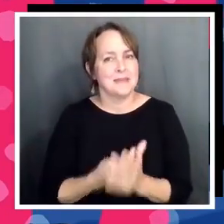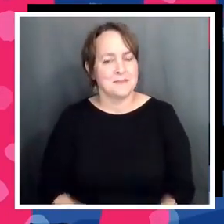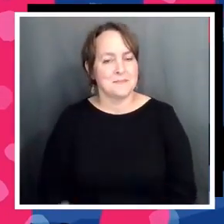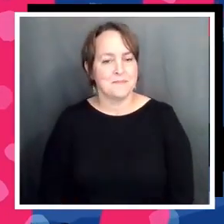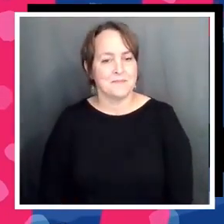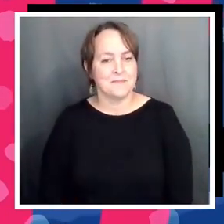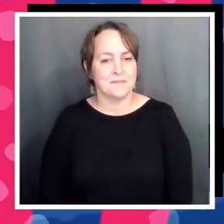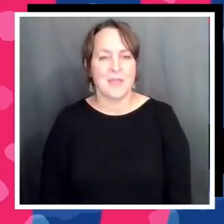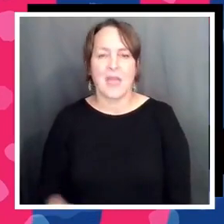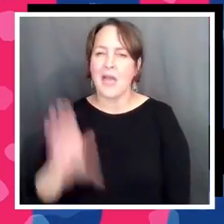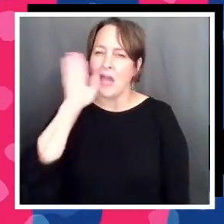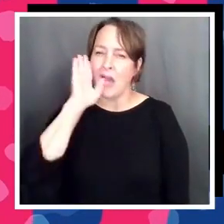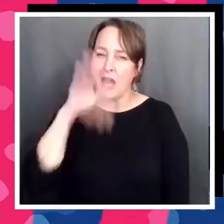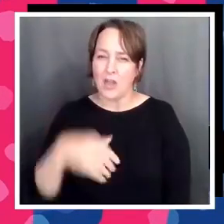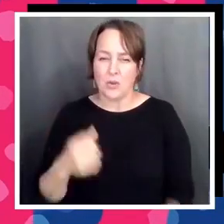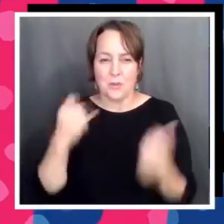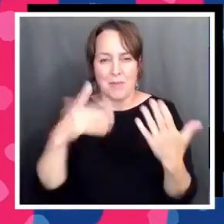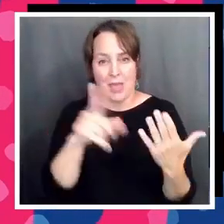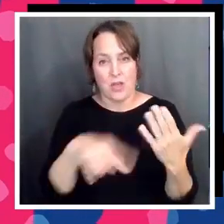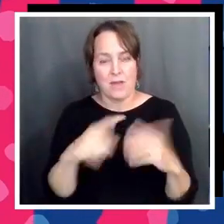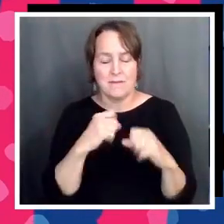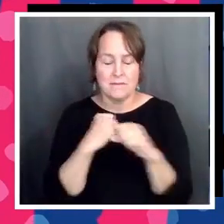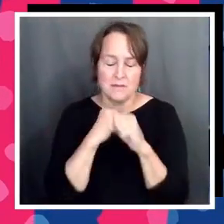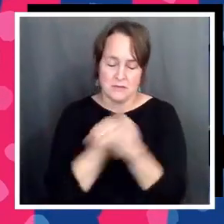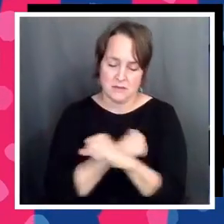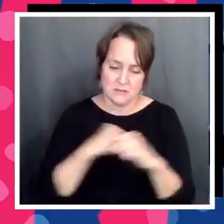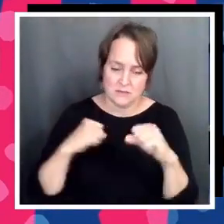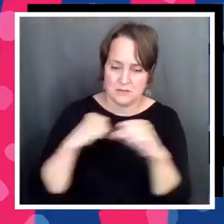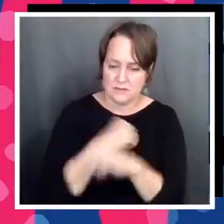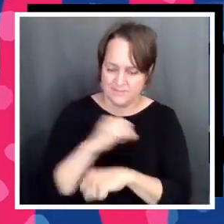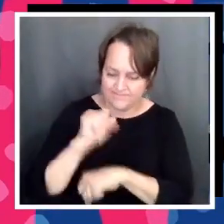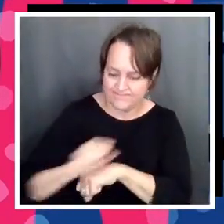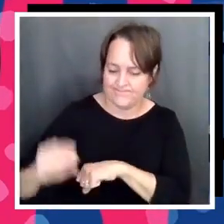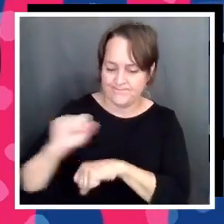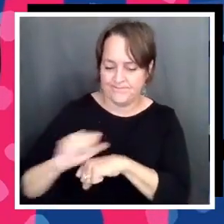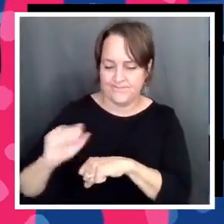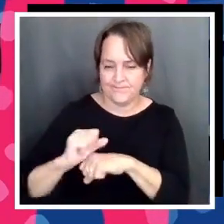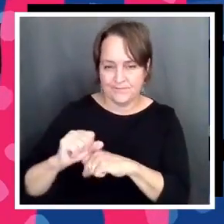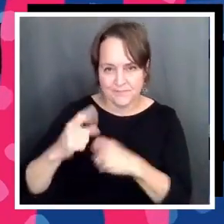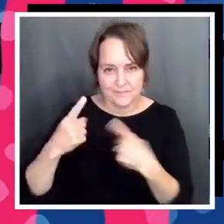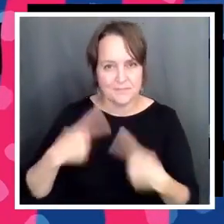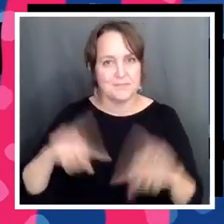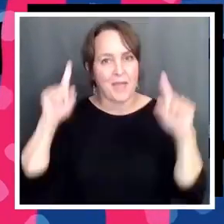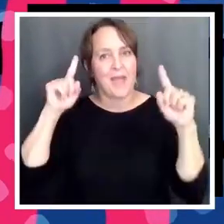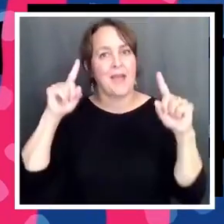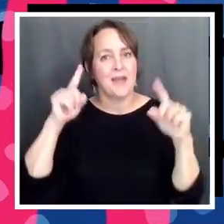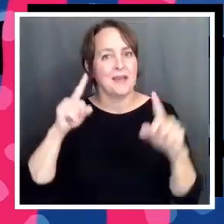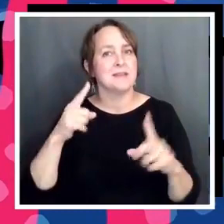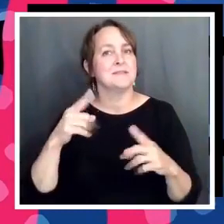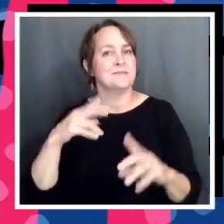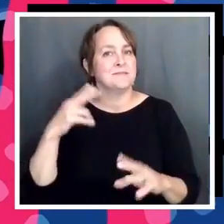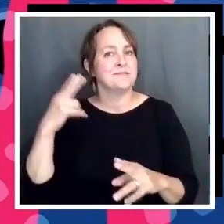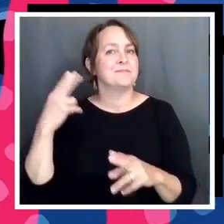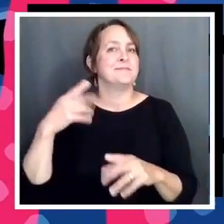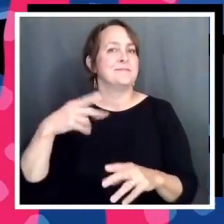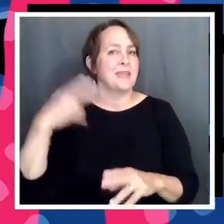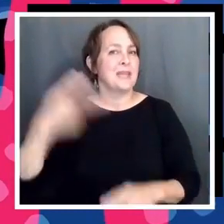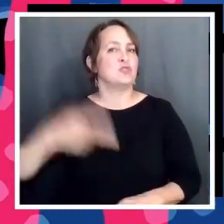THIS TAX CREDIT SHOULD COME